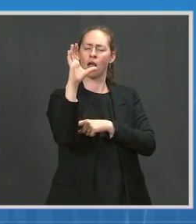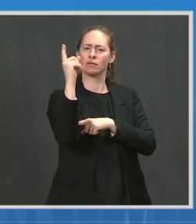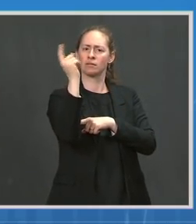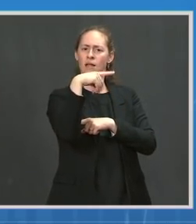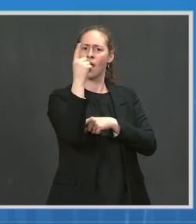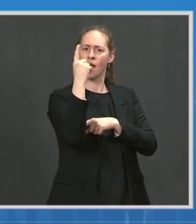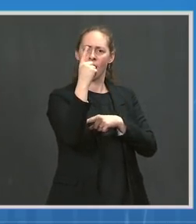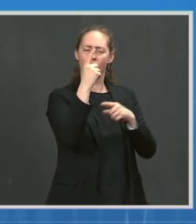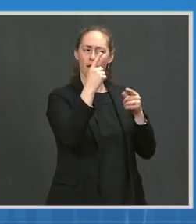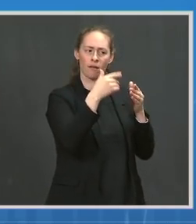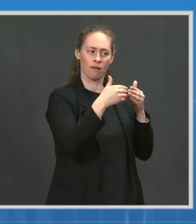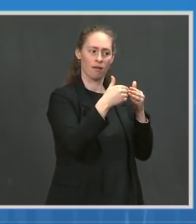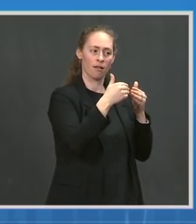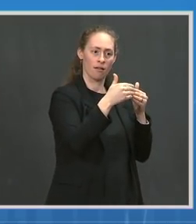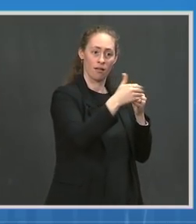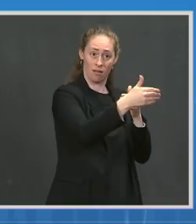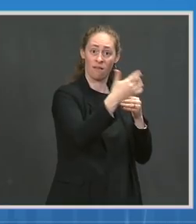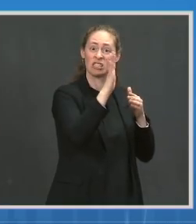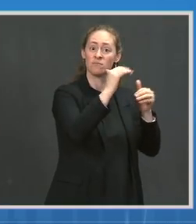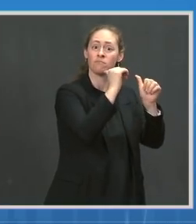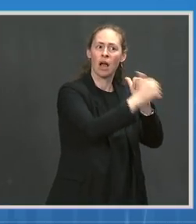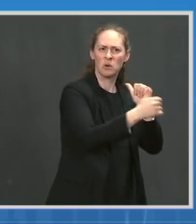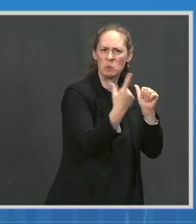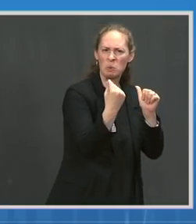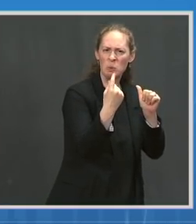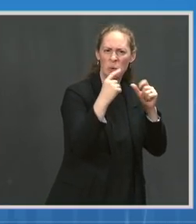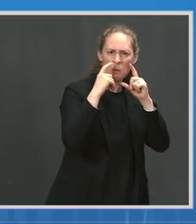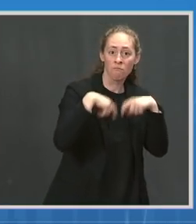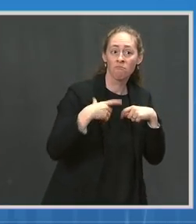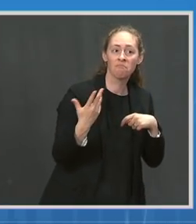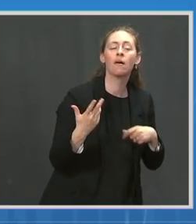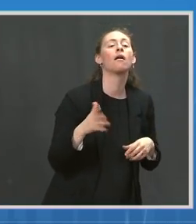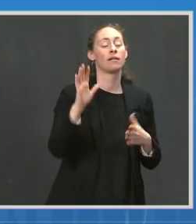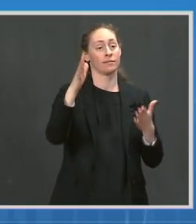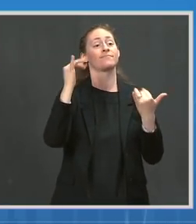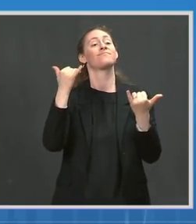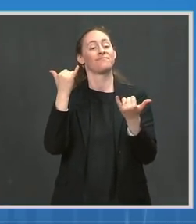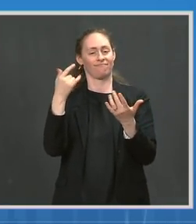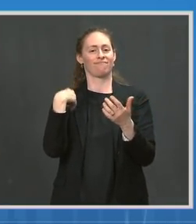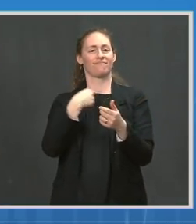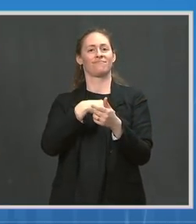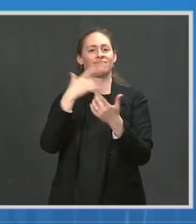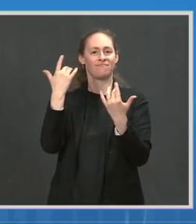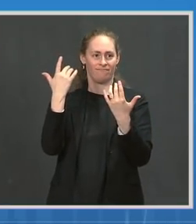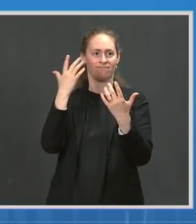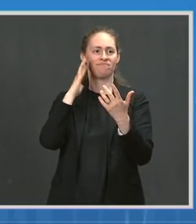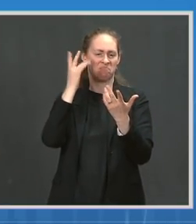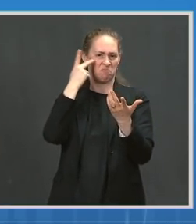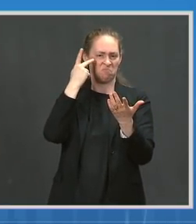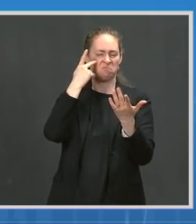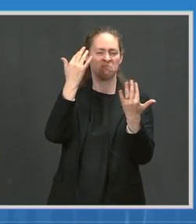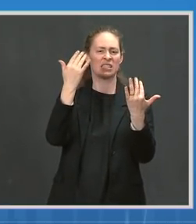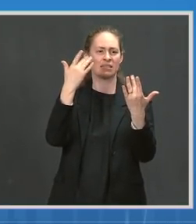Well, let's get to the 100 days. You know, I think -- you know -- you know one thing about President Biden: